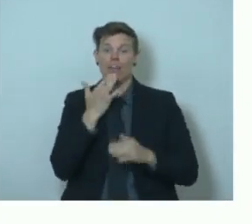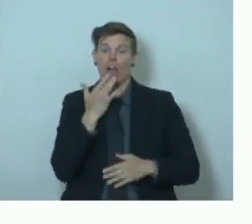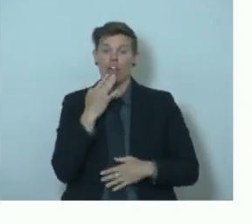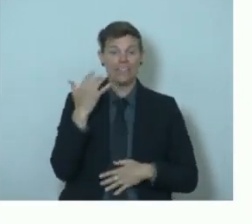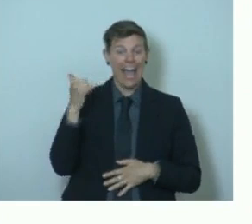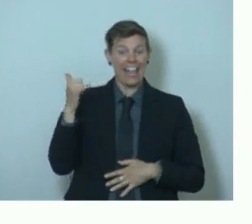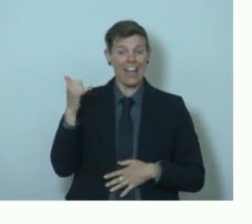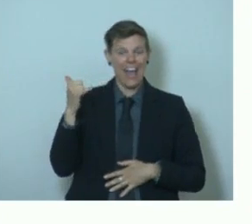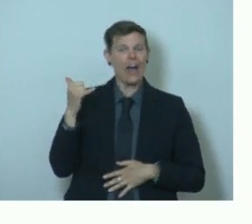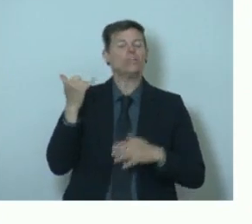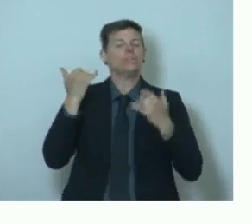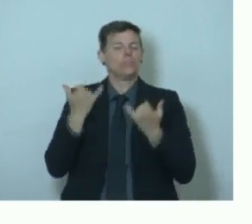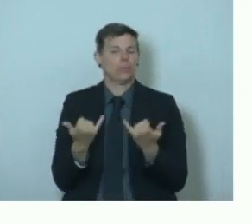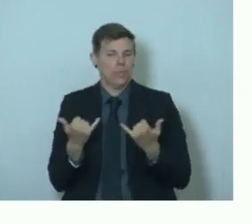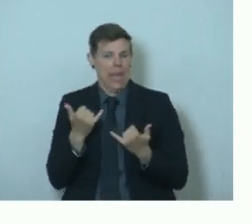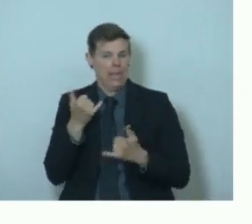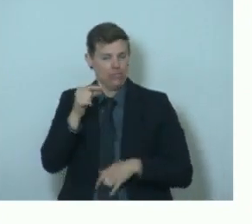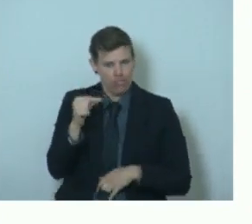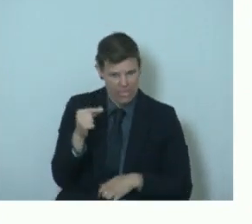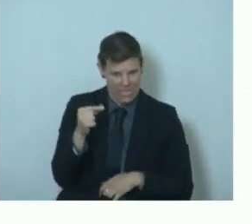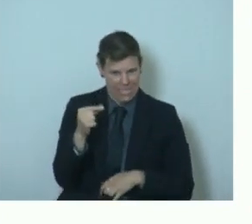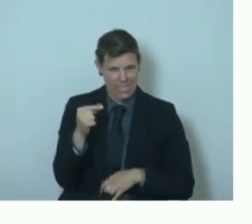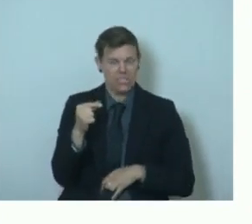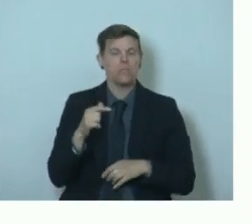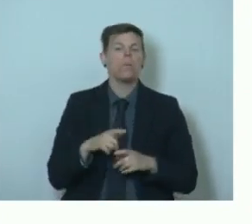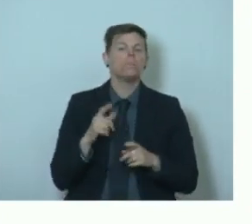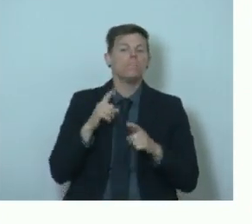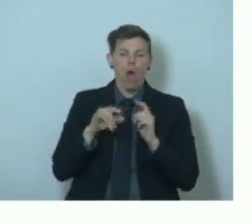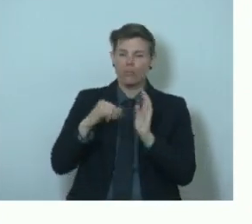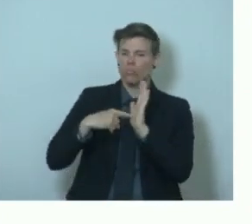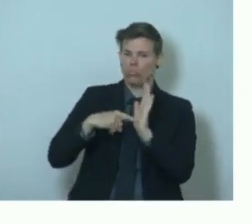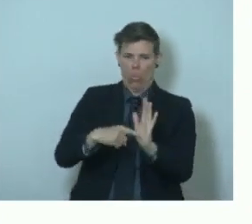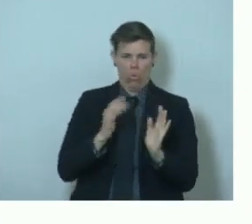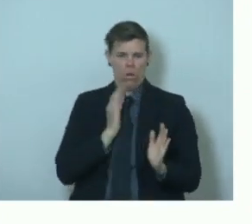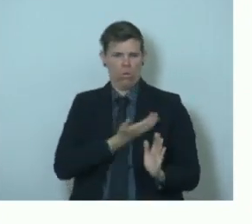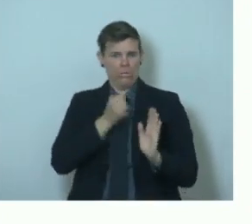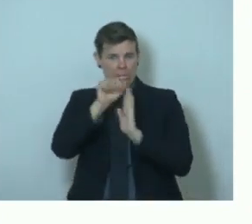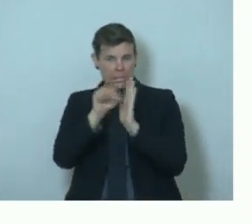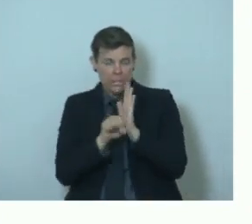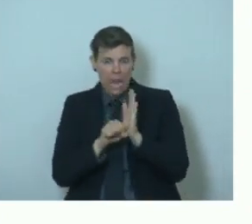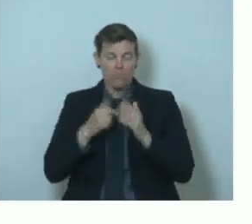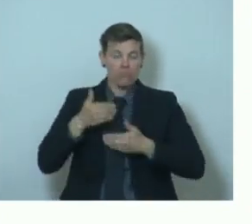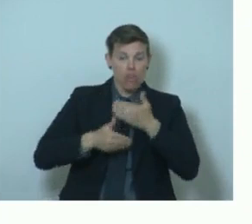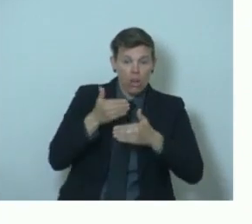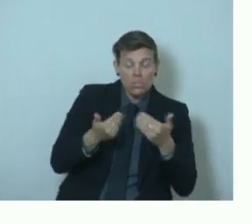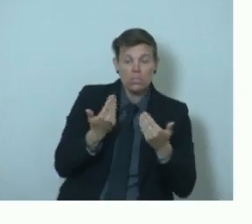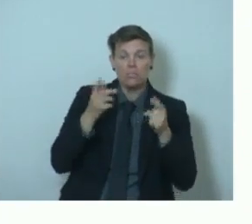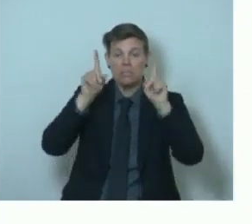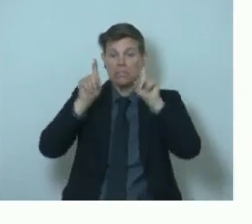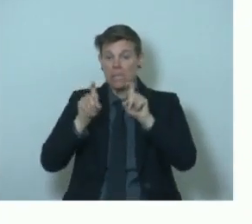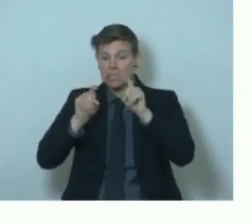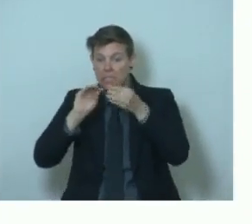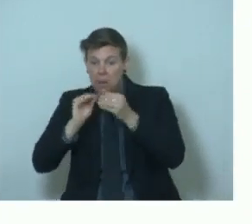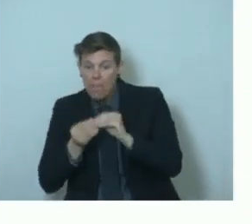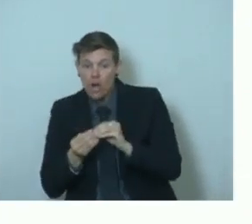YESTERDAY, NEW MEXICO WAS YELLOW AND THE DAY BEFORE WE WERE GREEN. THIS MEASURES OUR PROGRESS AGAINST TESTING.